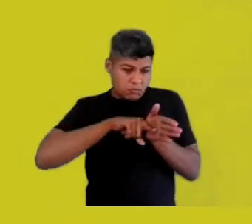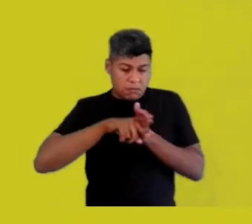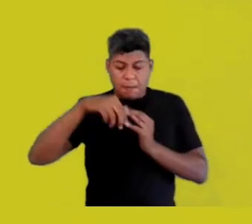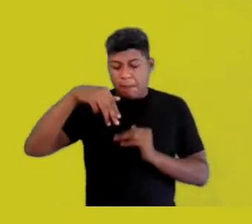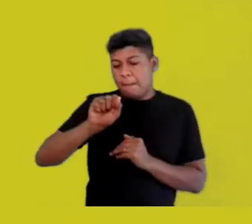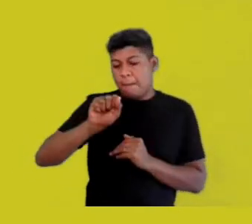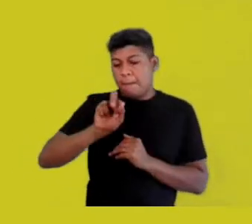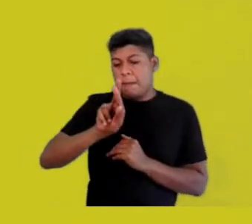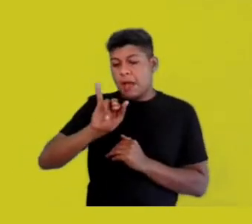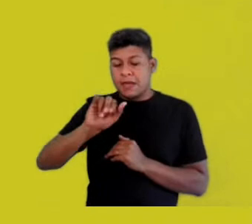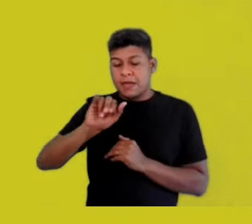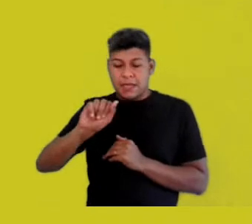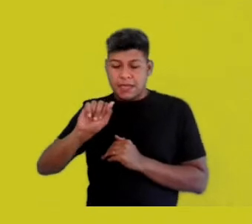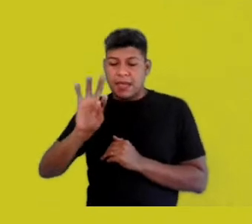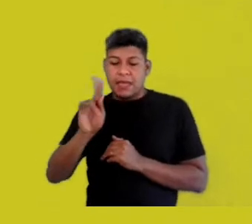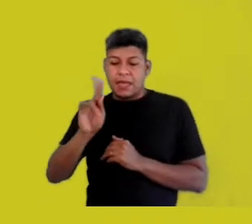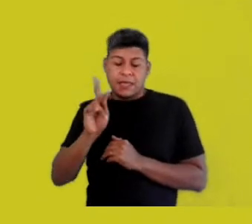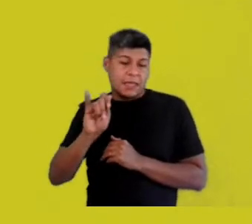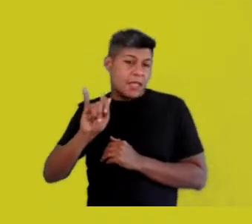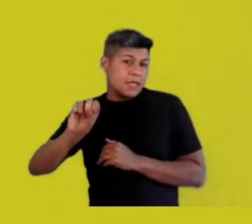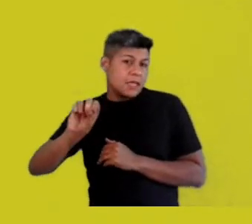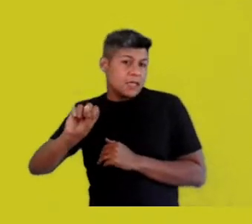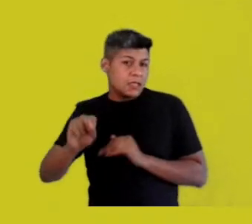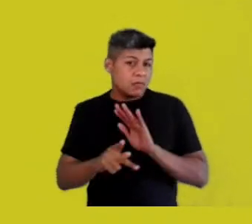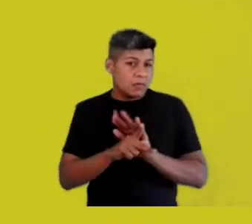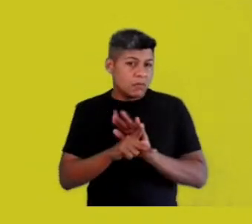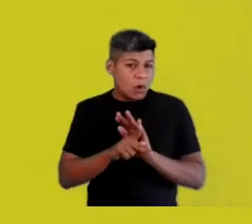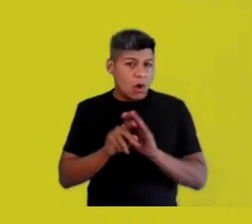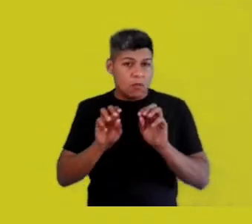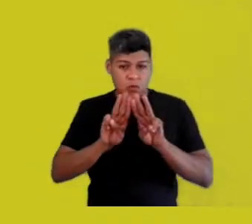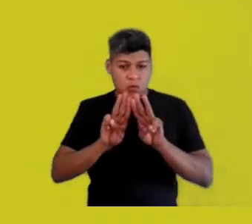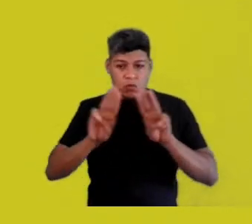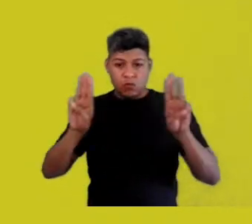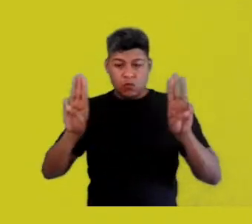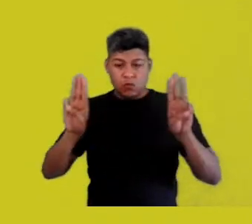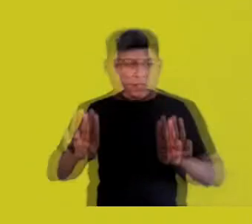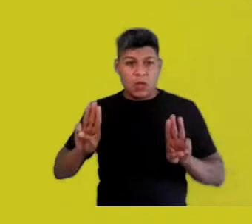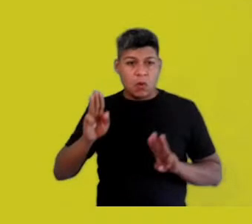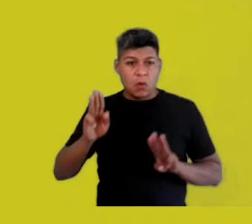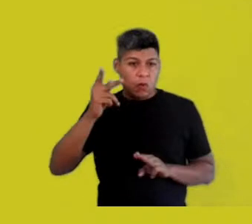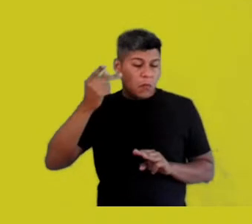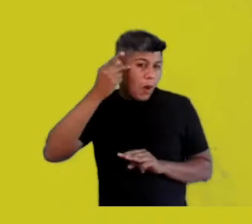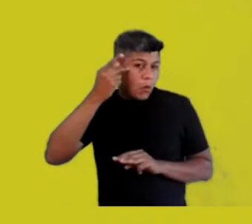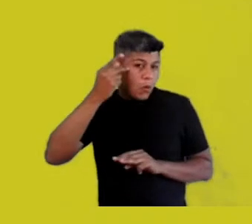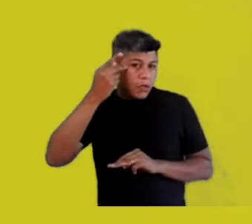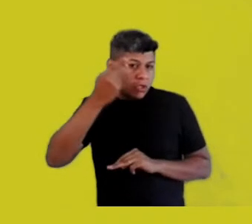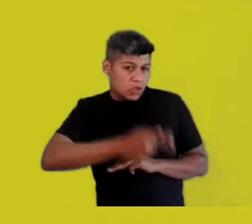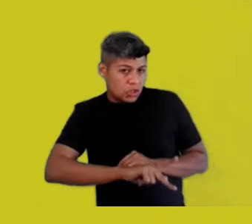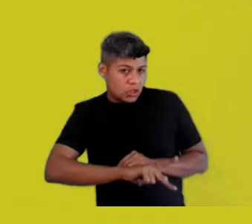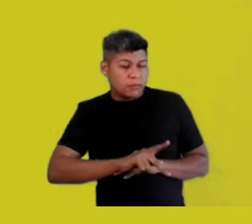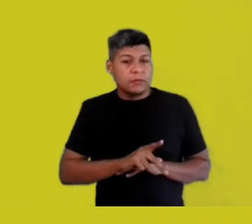She’s a teacher and senior researcher at Museu Paulista and the Theater Arts Graduate Program at the University of São Paulo.